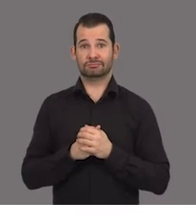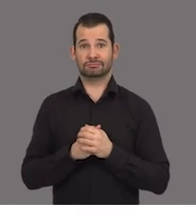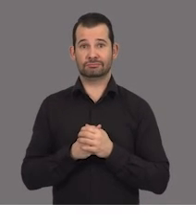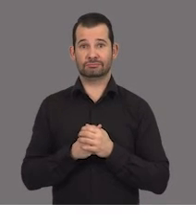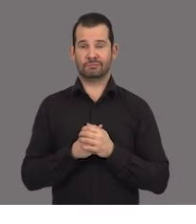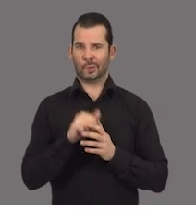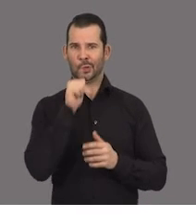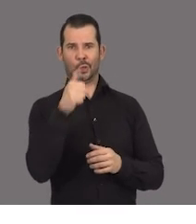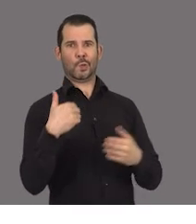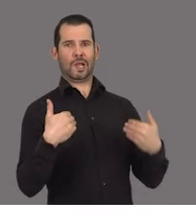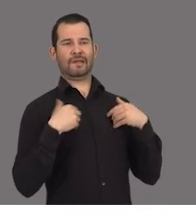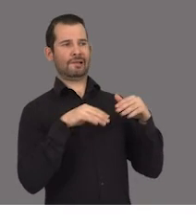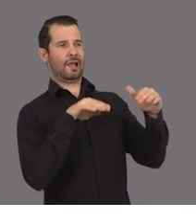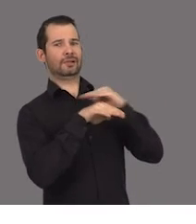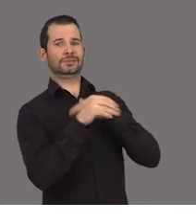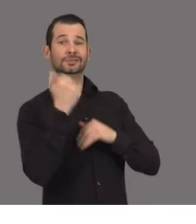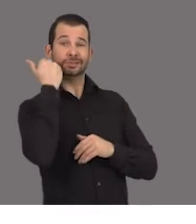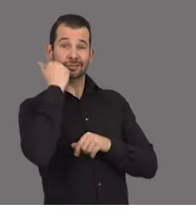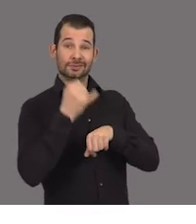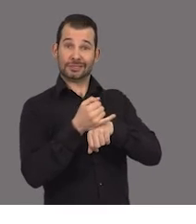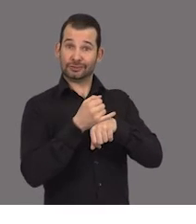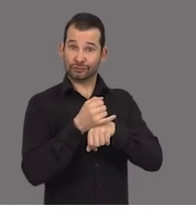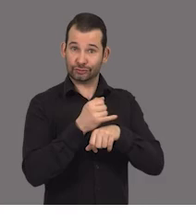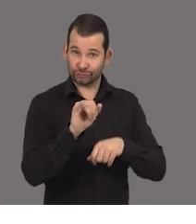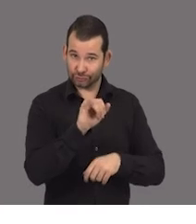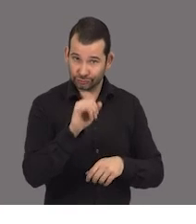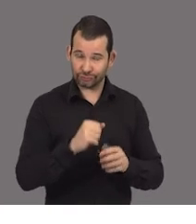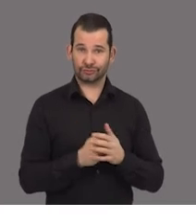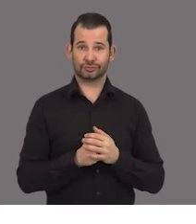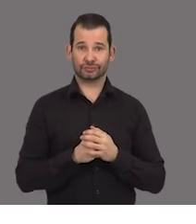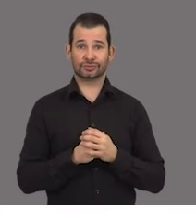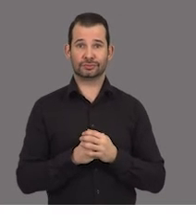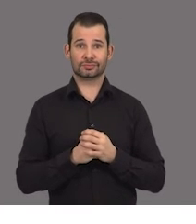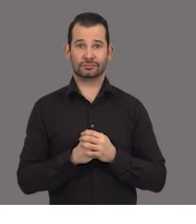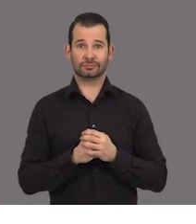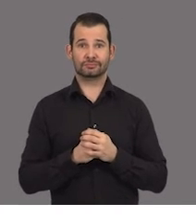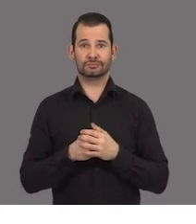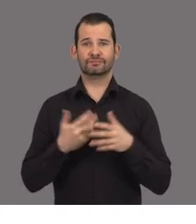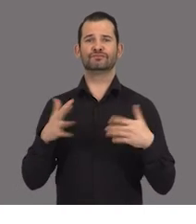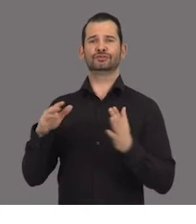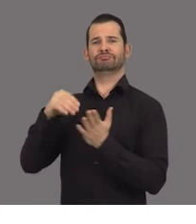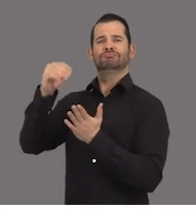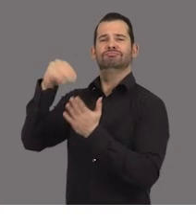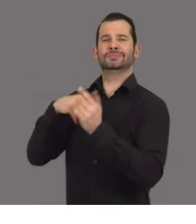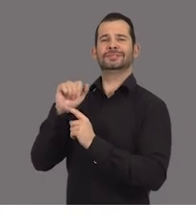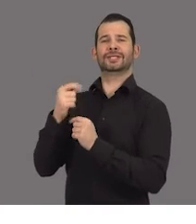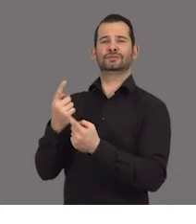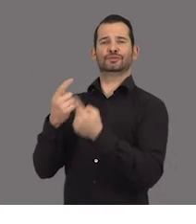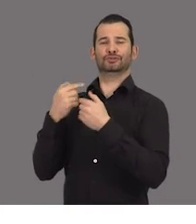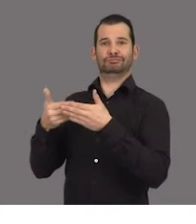do not have access to dental insurance; have filed a tax return the previous year.